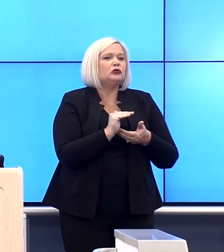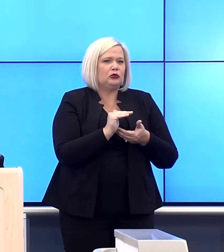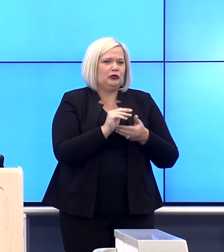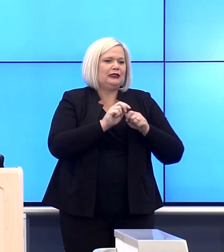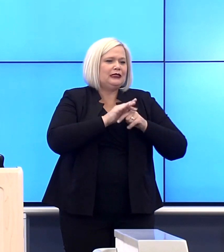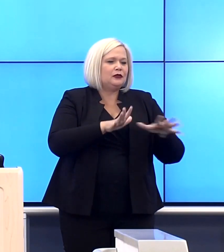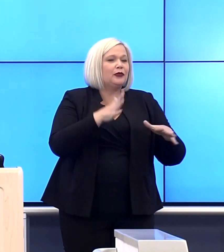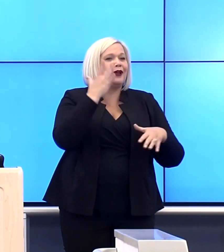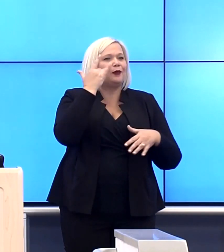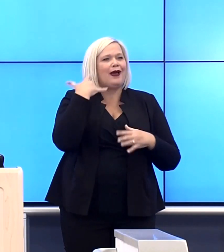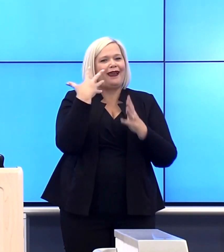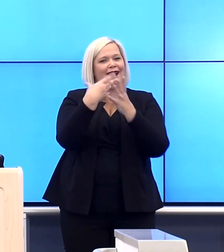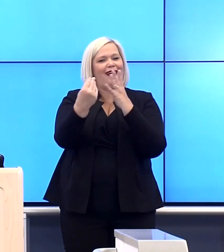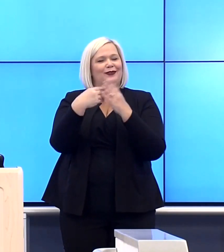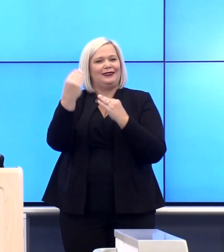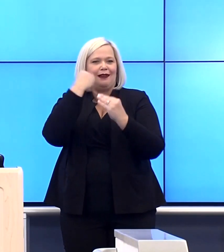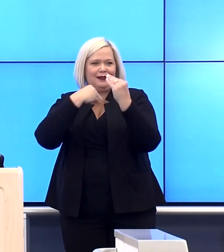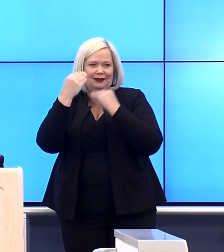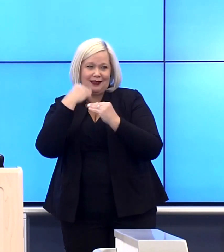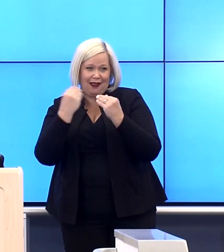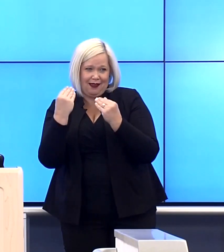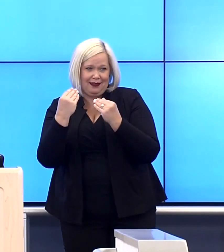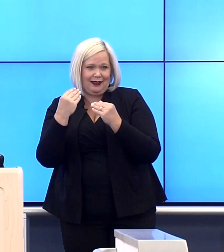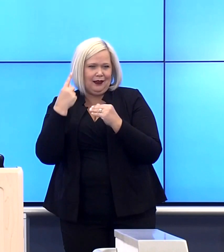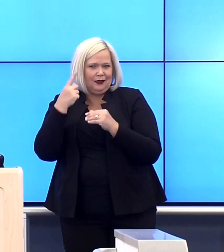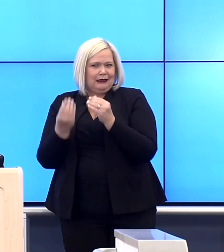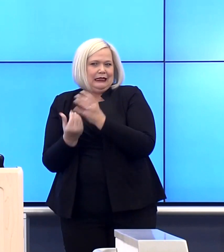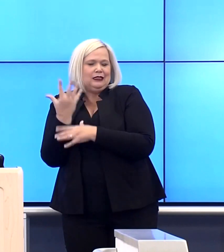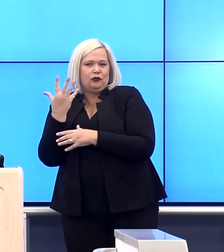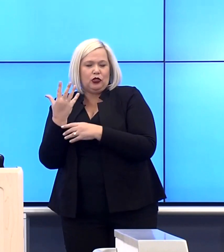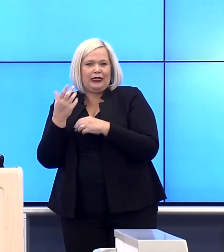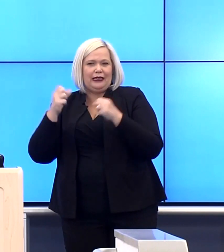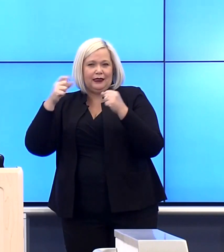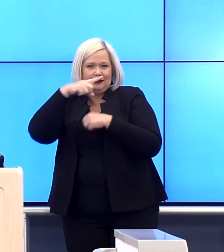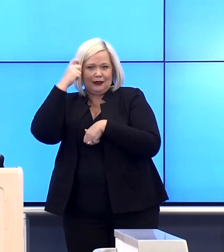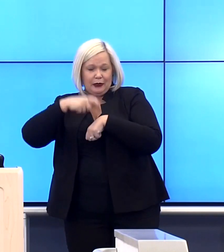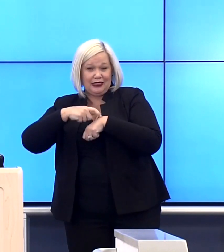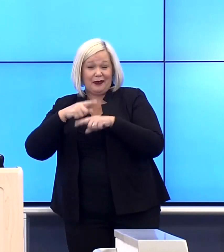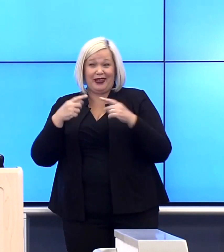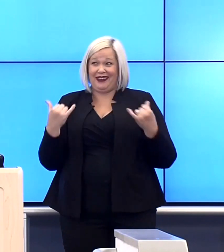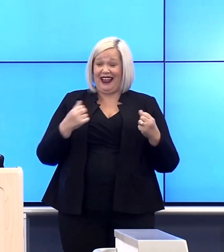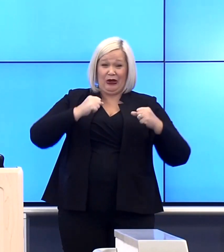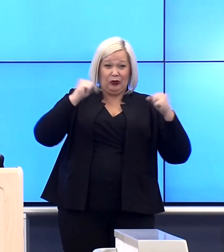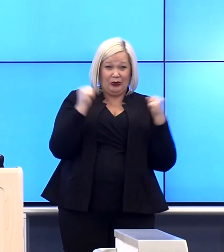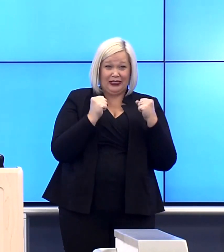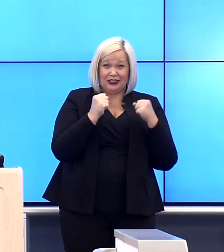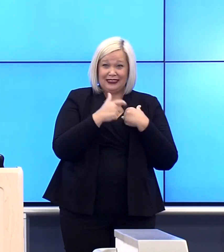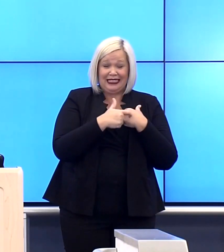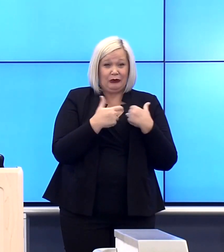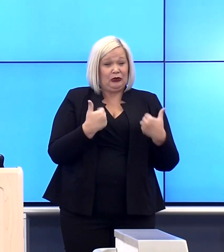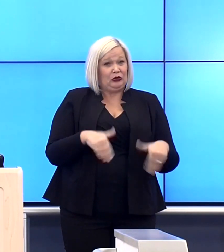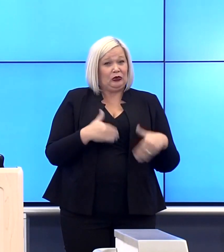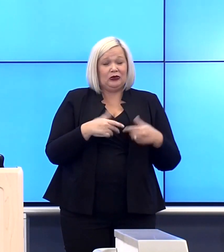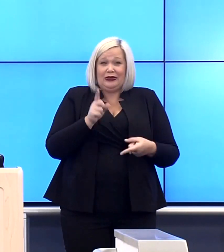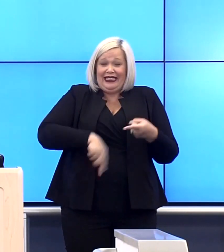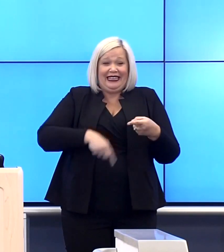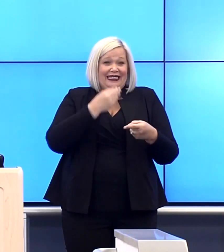MITIGATE SUMMER DIFFICULTTIES EARLIER IN THE YEAR WITH OUTDOOR EARLIER IN THE YEAR WITH OUTDOOR DINING. DINING. THAT’S OBVIOUSLY NOT GOING BE A THAT’S OBVIOUSLY NOT GOING BE A REALISTIC OPTION NOW.